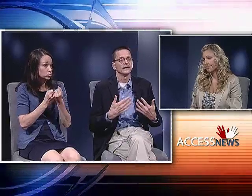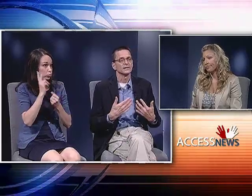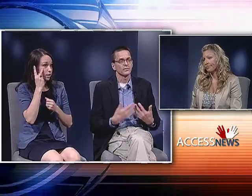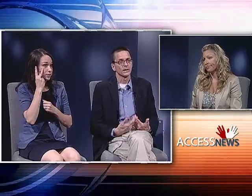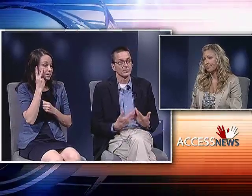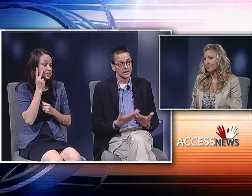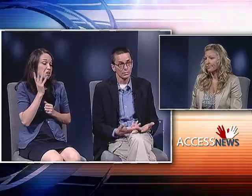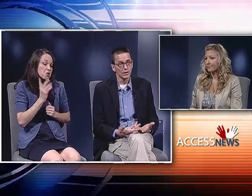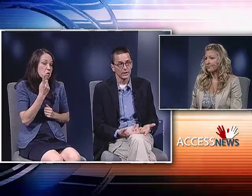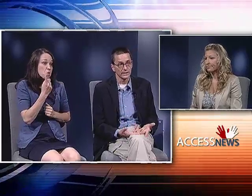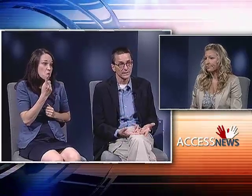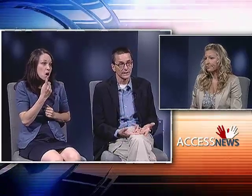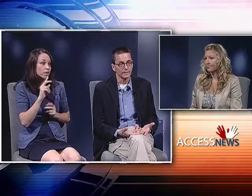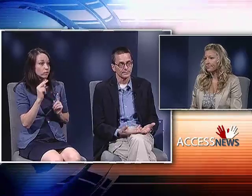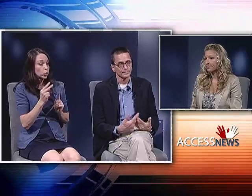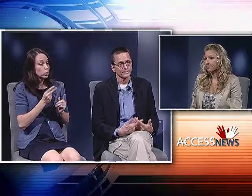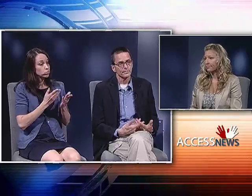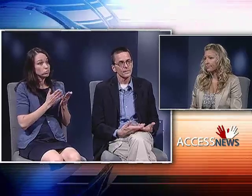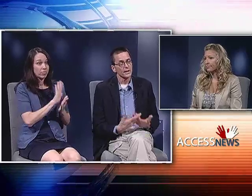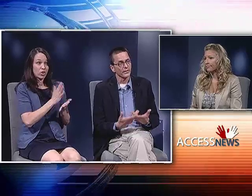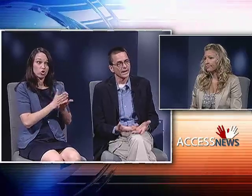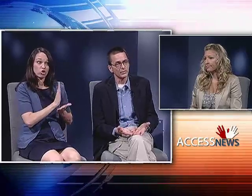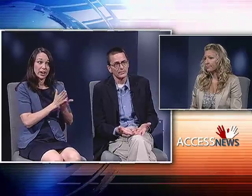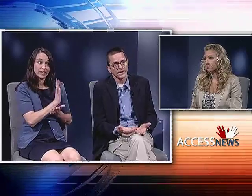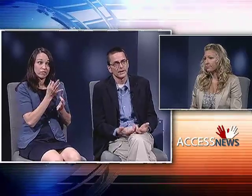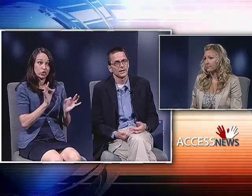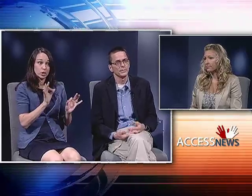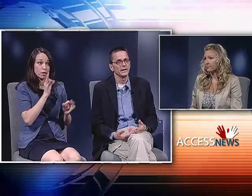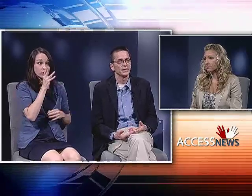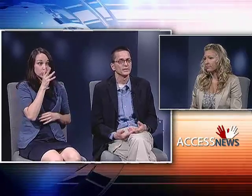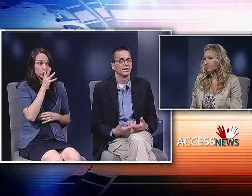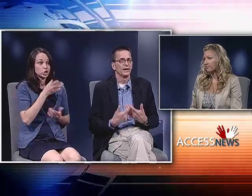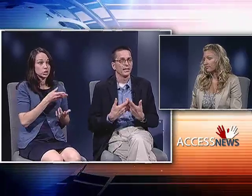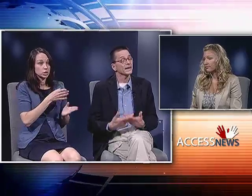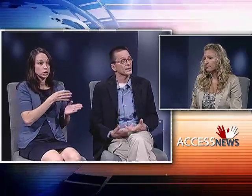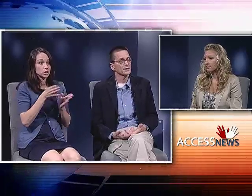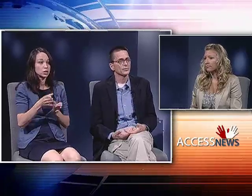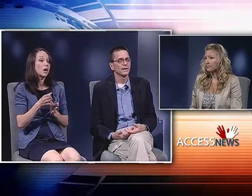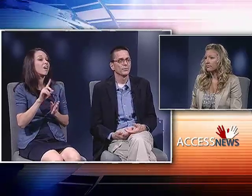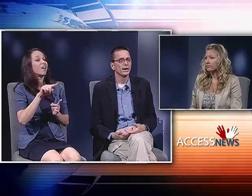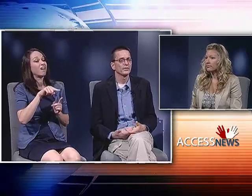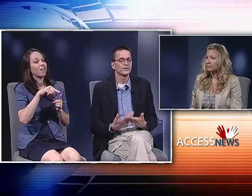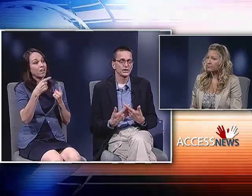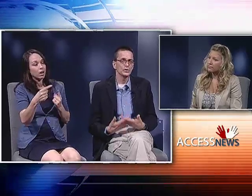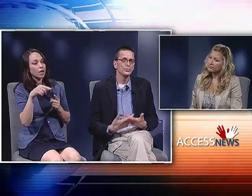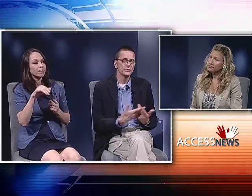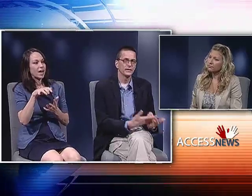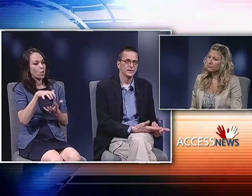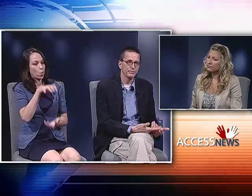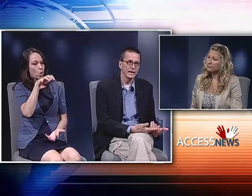It's freedom of expression at stake. The countervailing argument is that concentrated wealth skews the debate